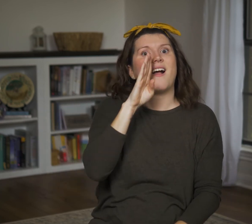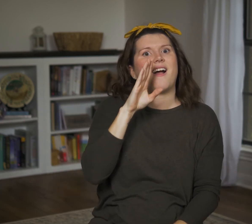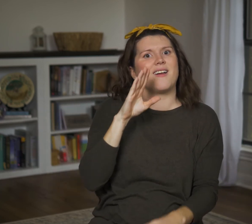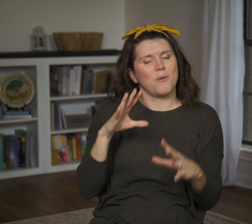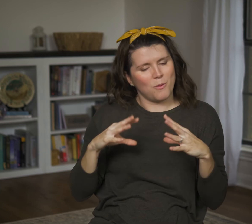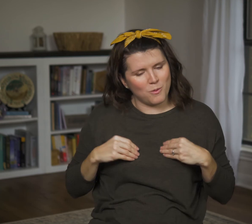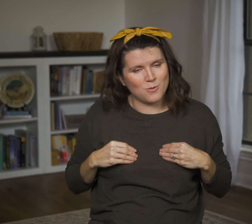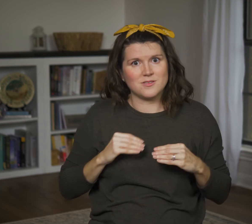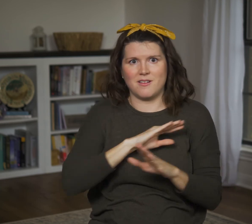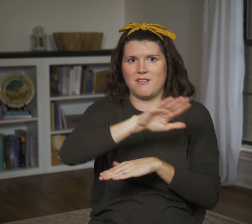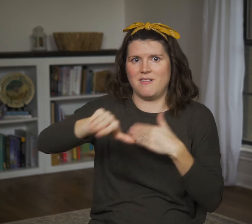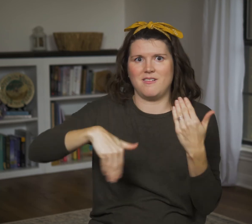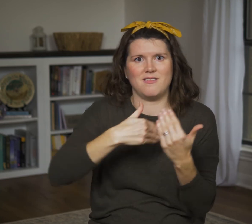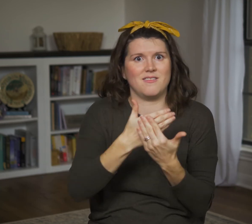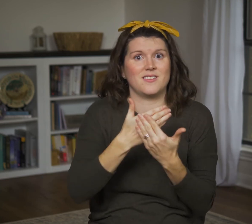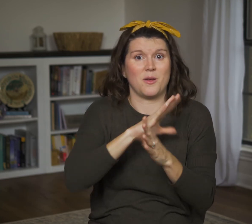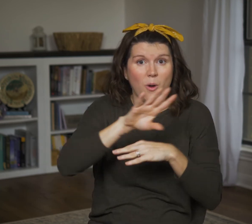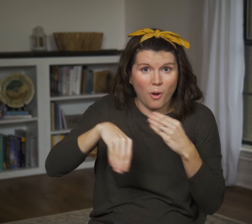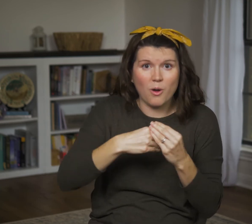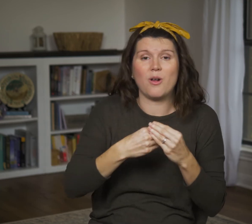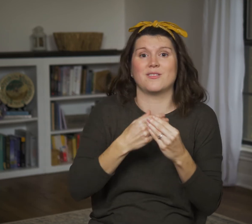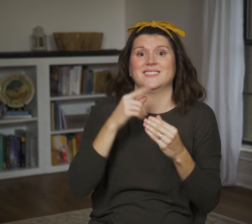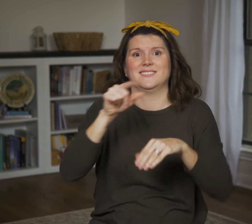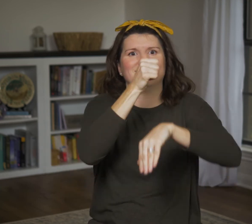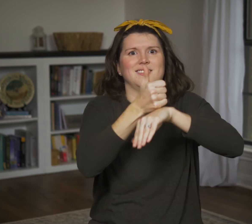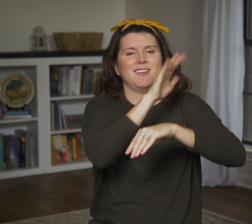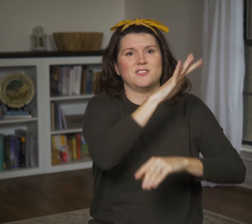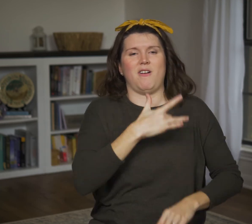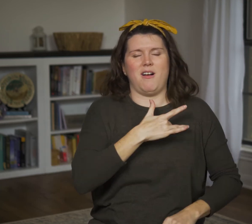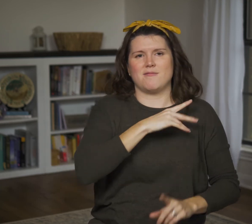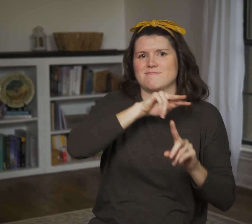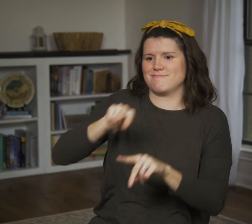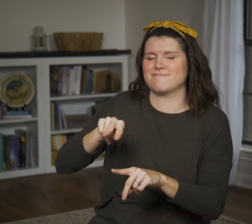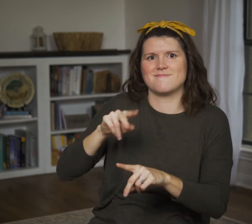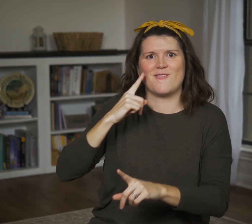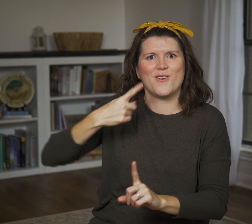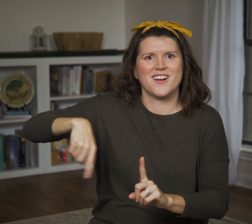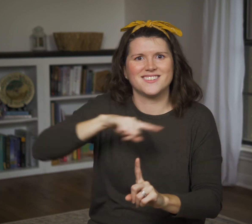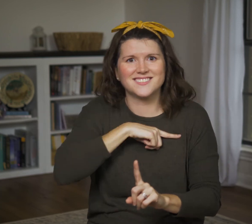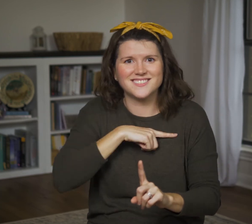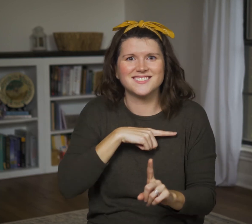God owns everything yet, He set His heart on us.